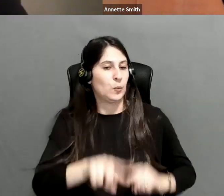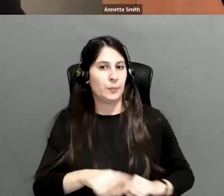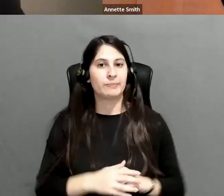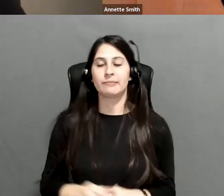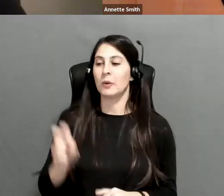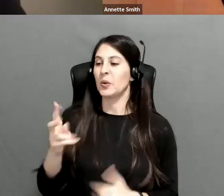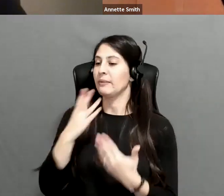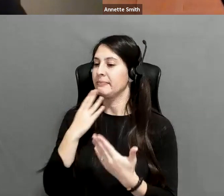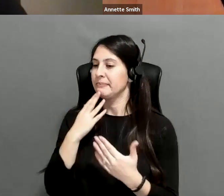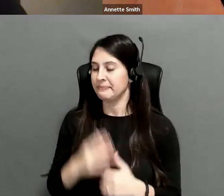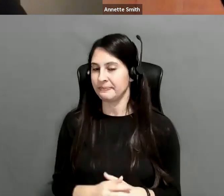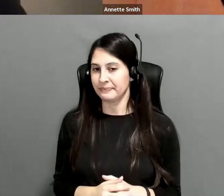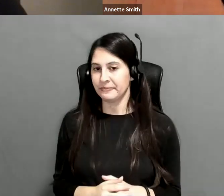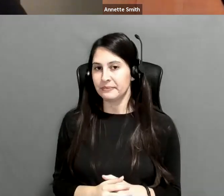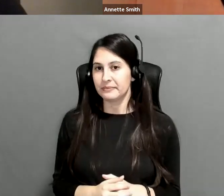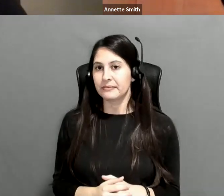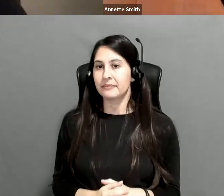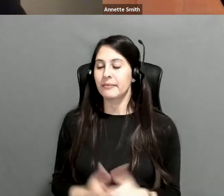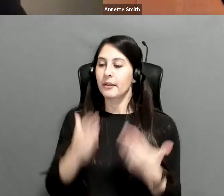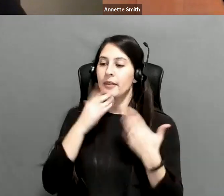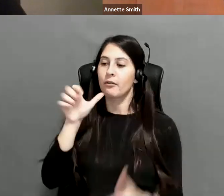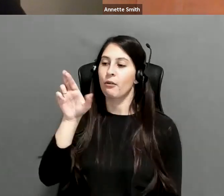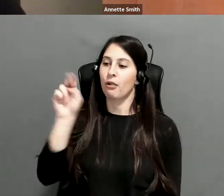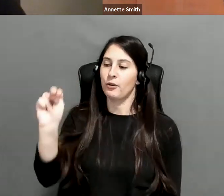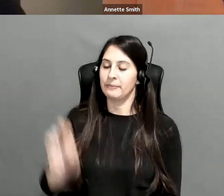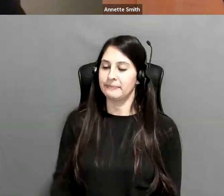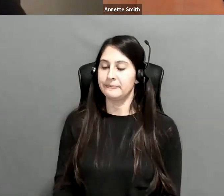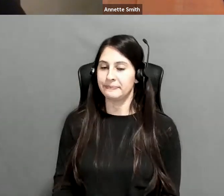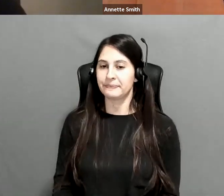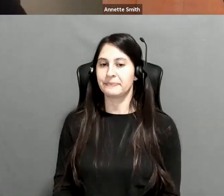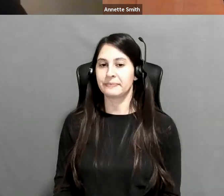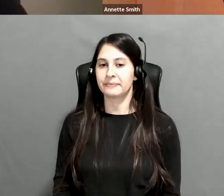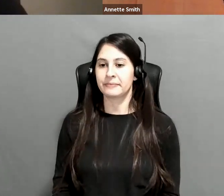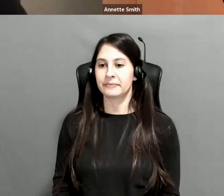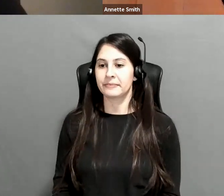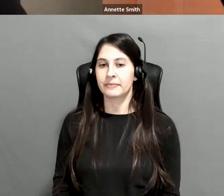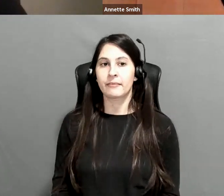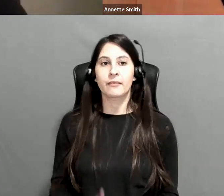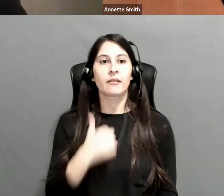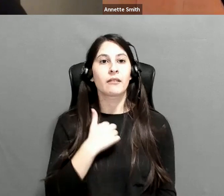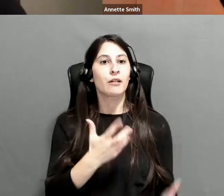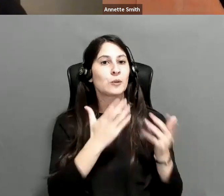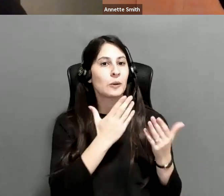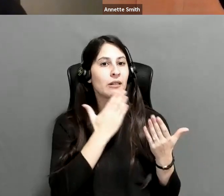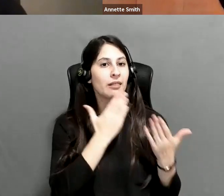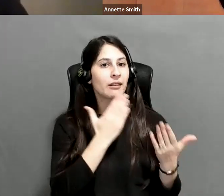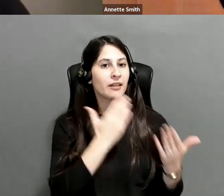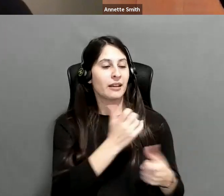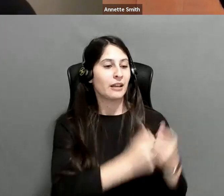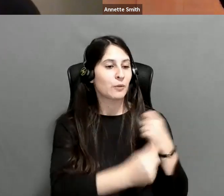And we can e-mail you directly, too, Lauren, I think we have your e-mail from the list of attendees, okay? Okay.